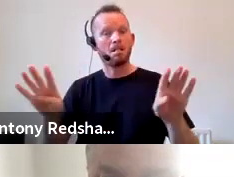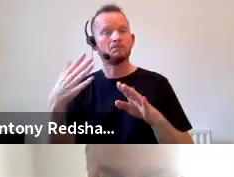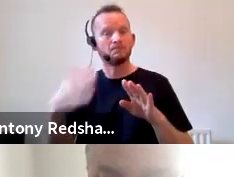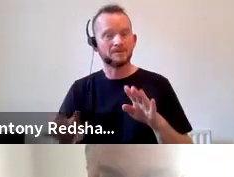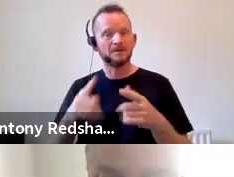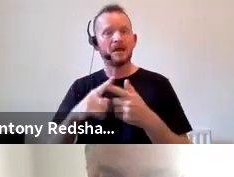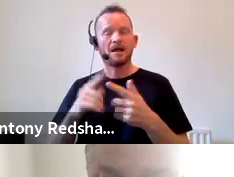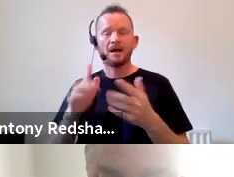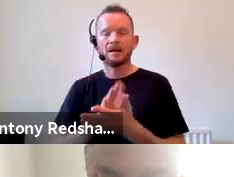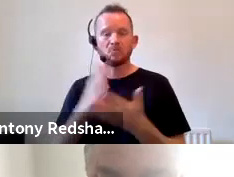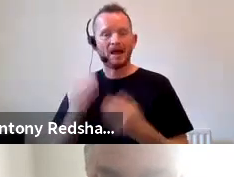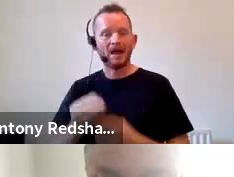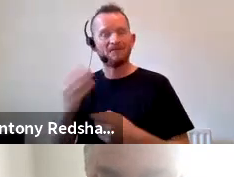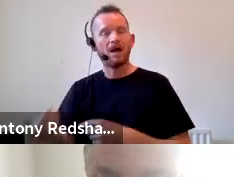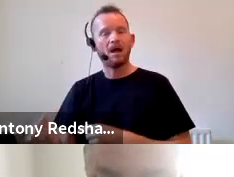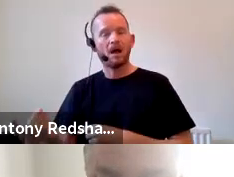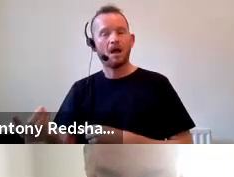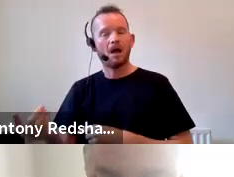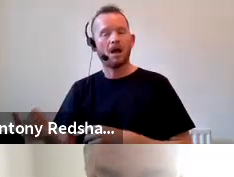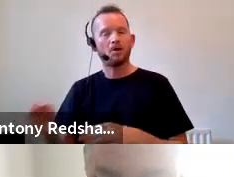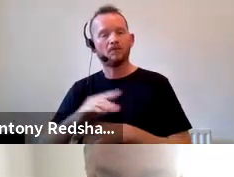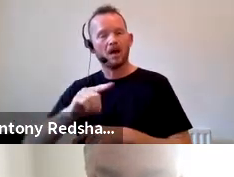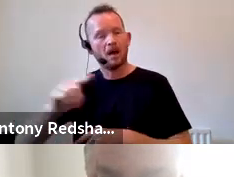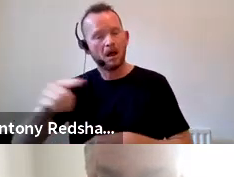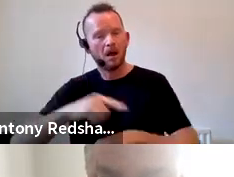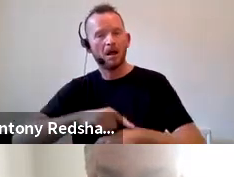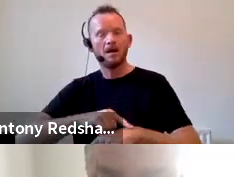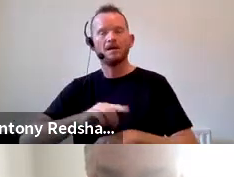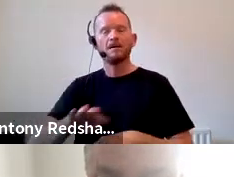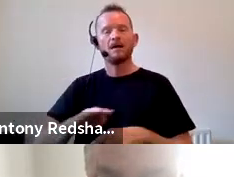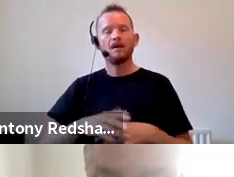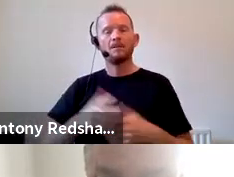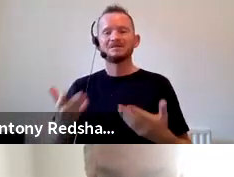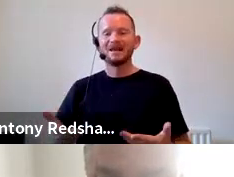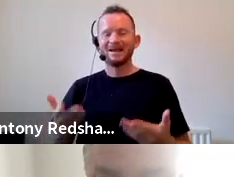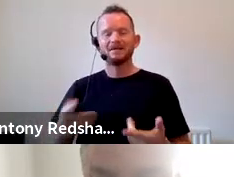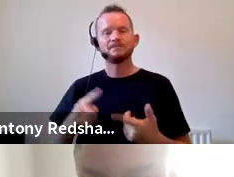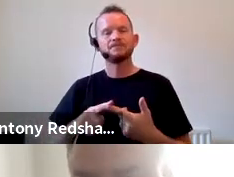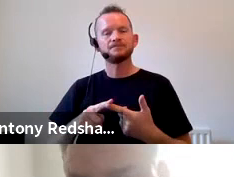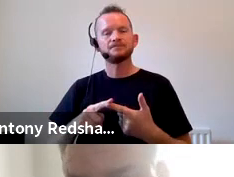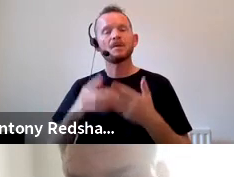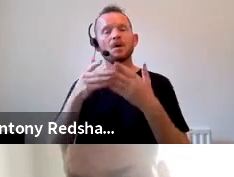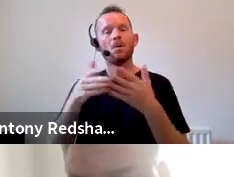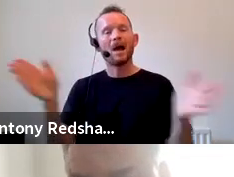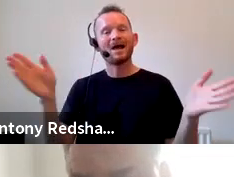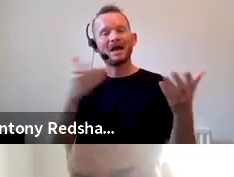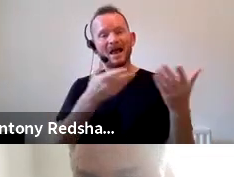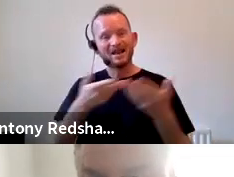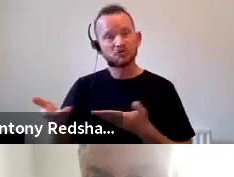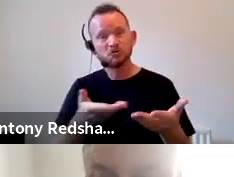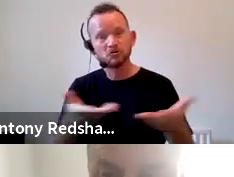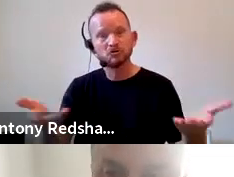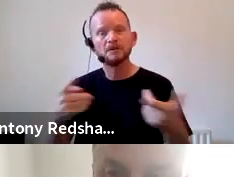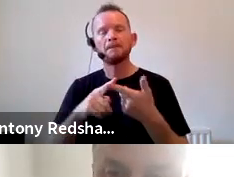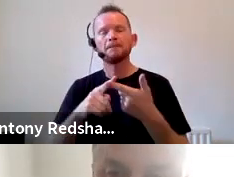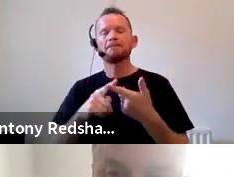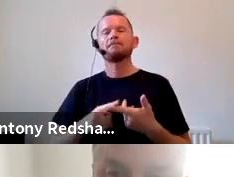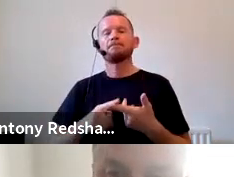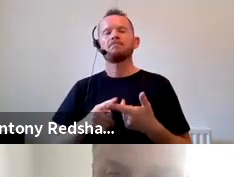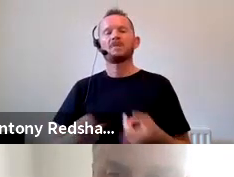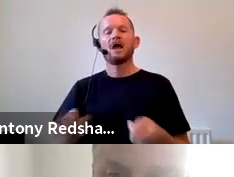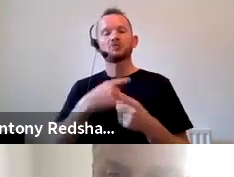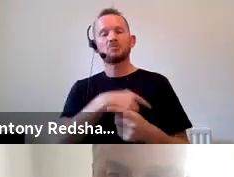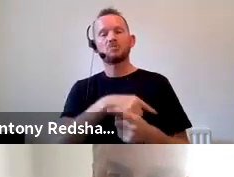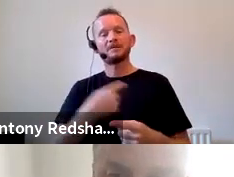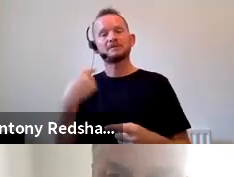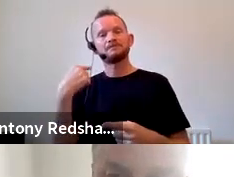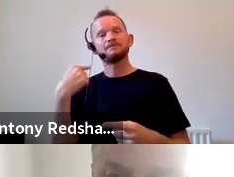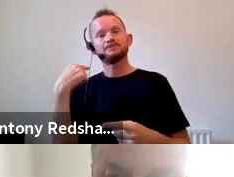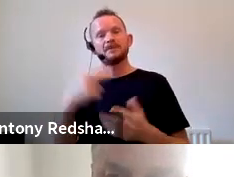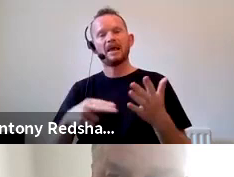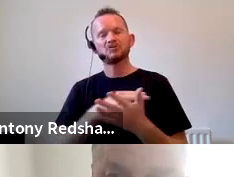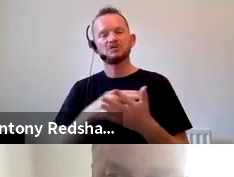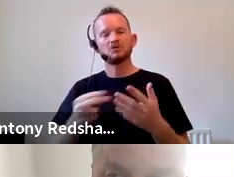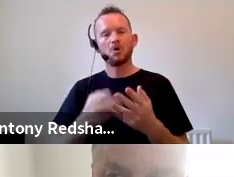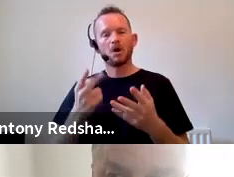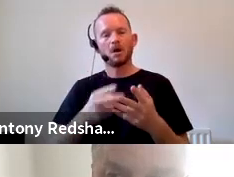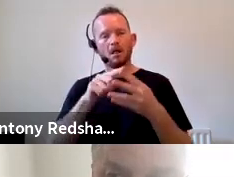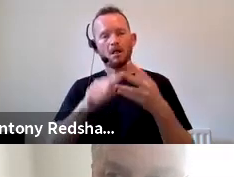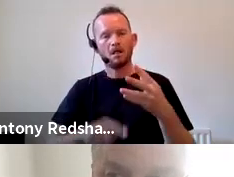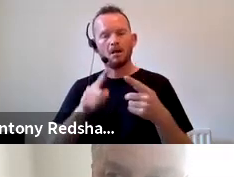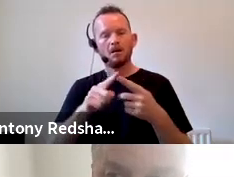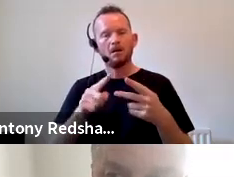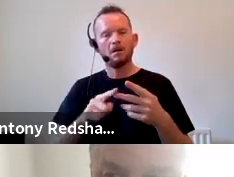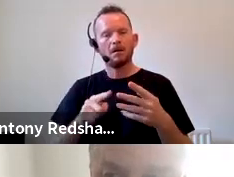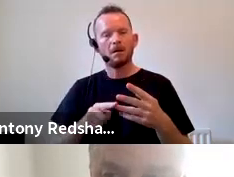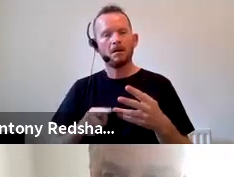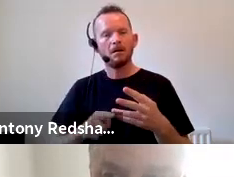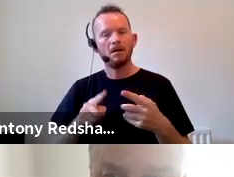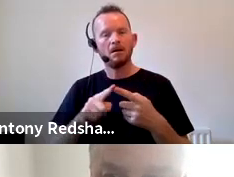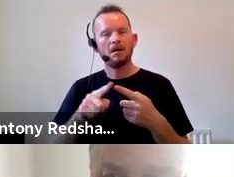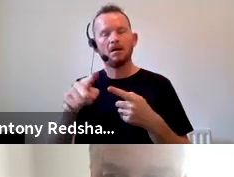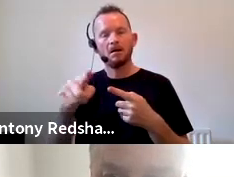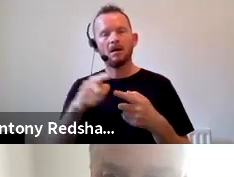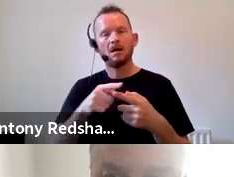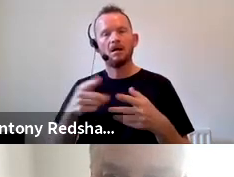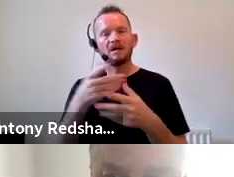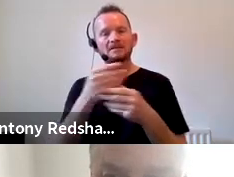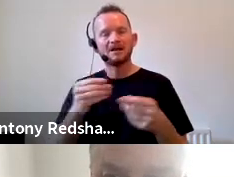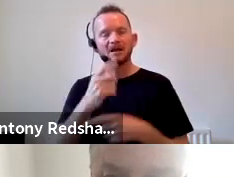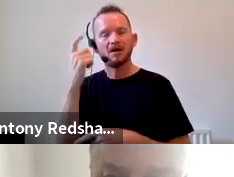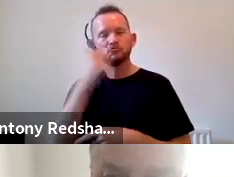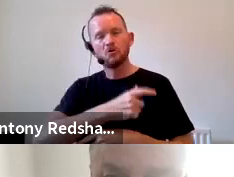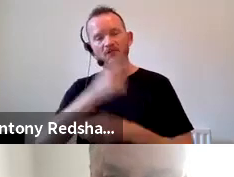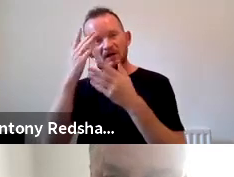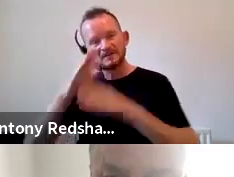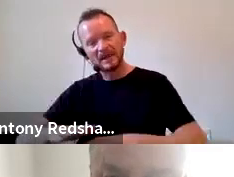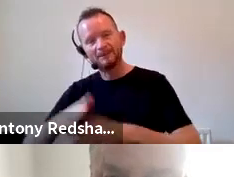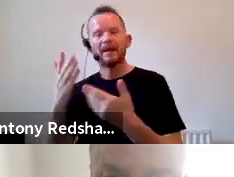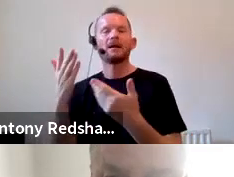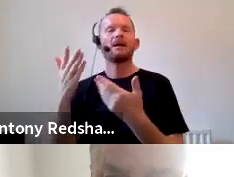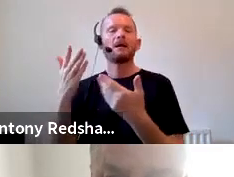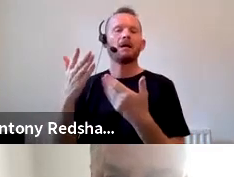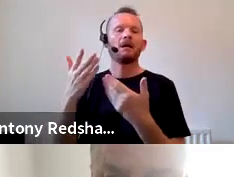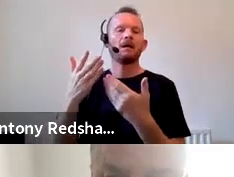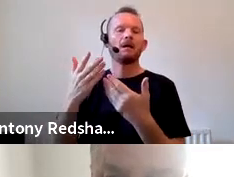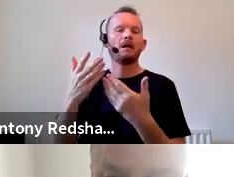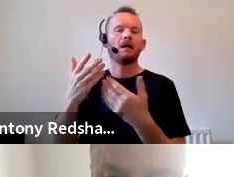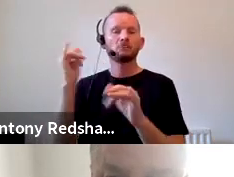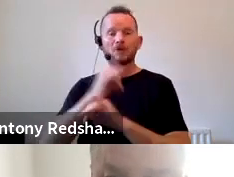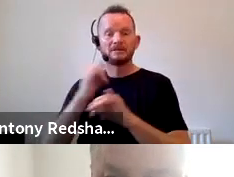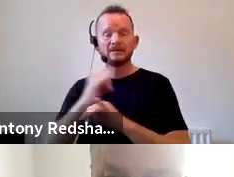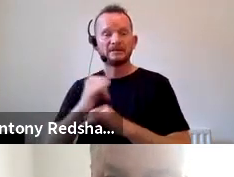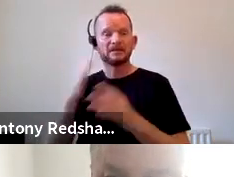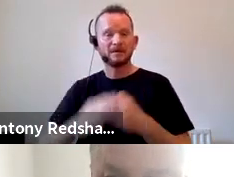and I'll come back to that in a moment but obviously, today is about making a sort of wider introduction. And I also promised that that selection to do other things to tackle the rough sleeping crisis that we were experiencing at that, at that time, I've